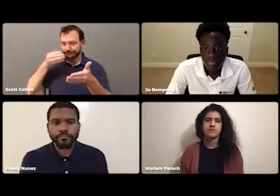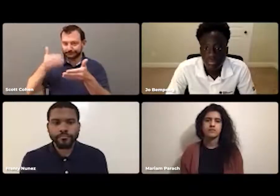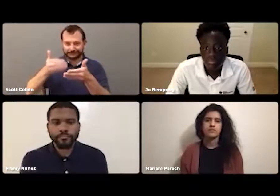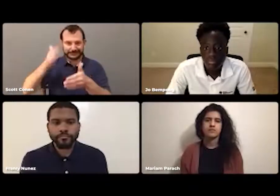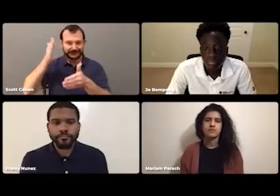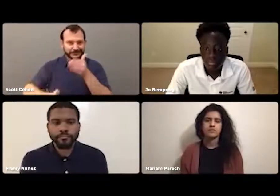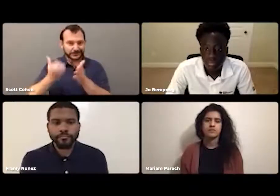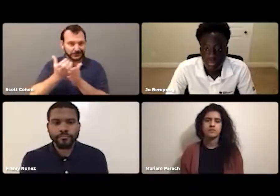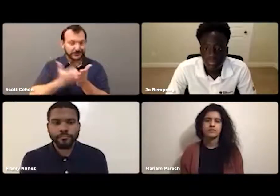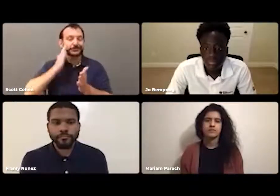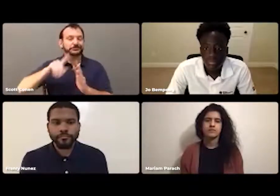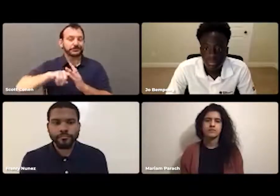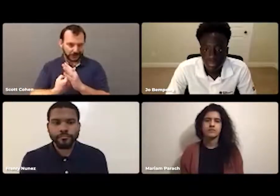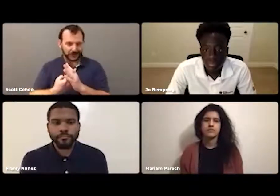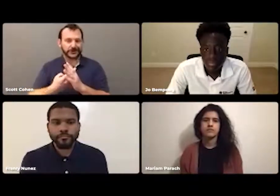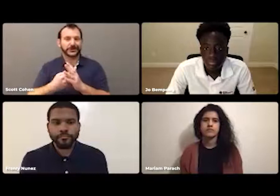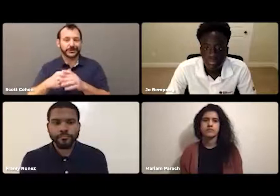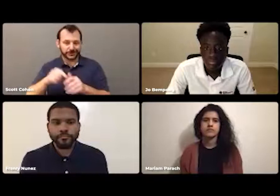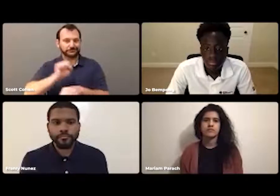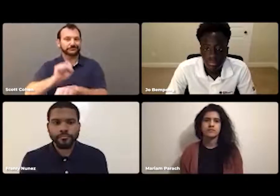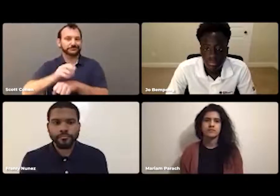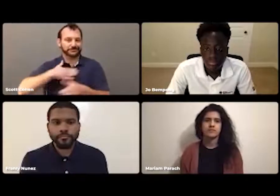I'm in my third year.